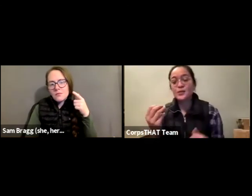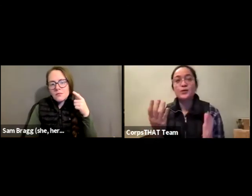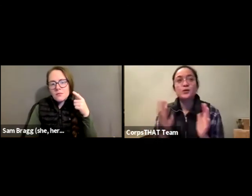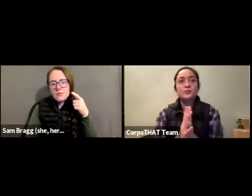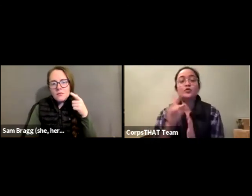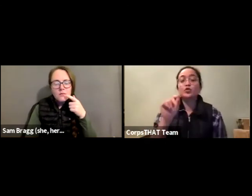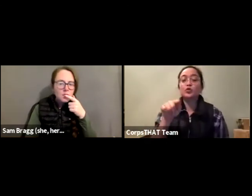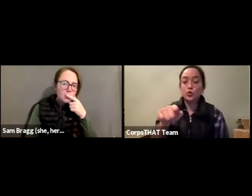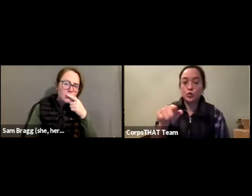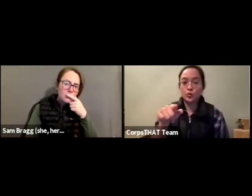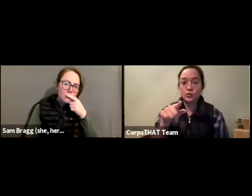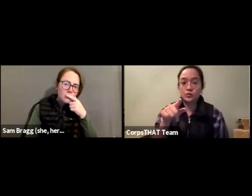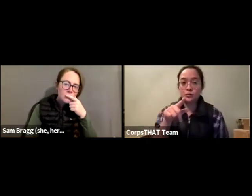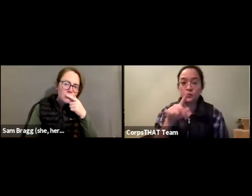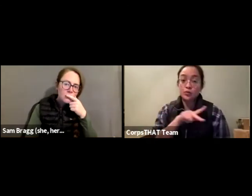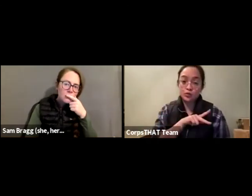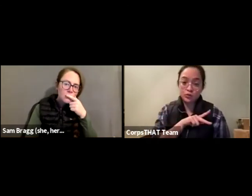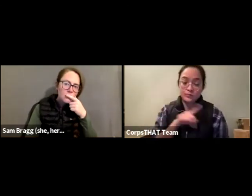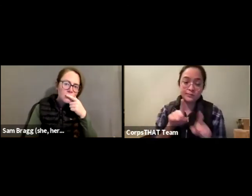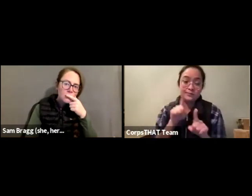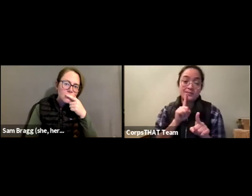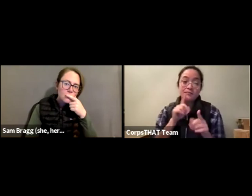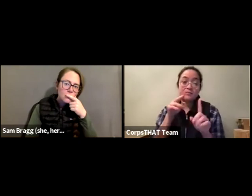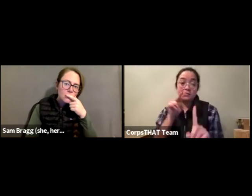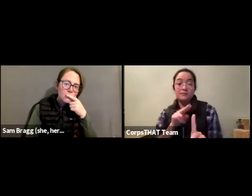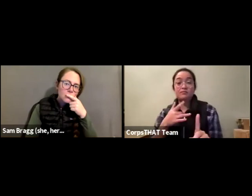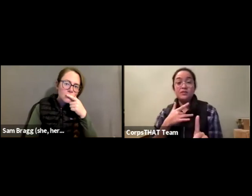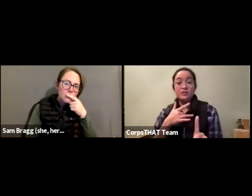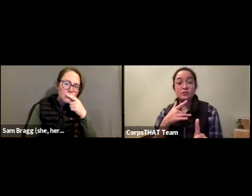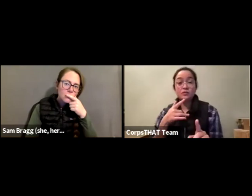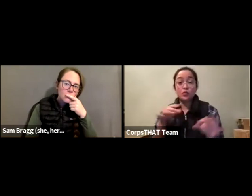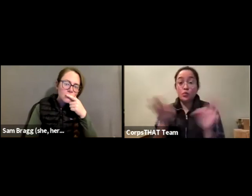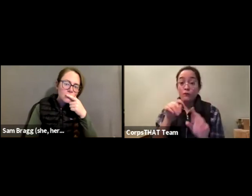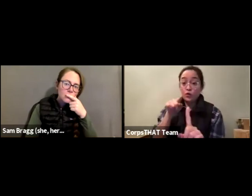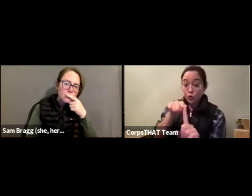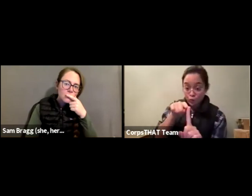interpreters aren't robots they're not going to know everything right and so personally as a deaf